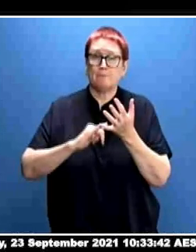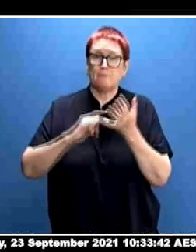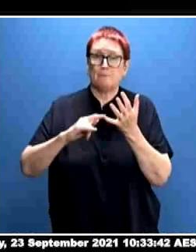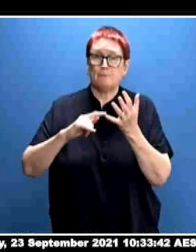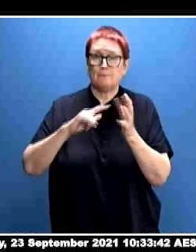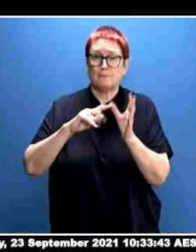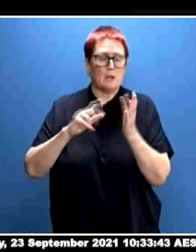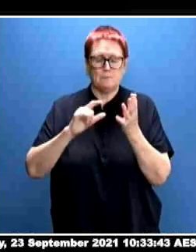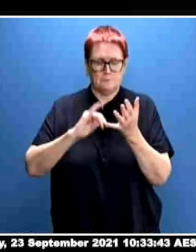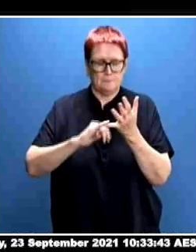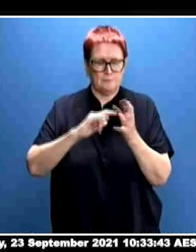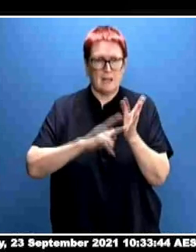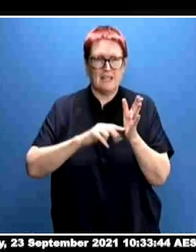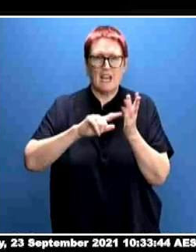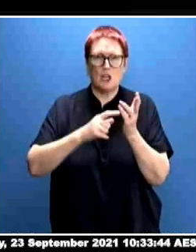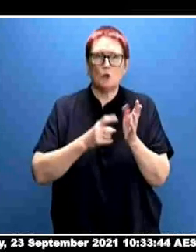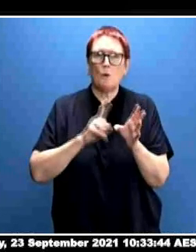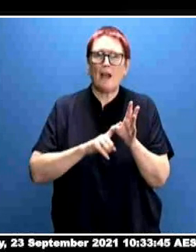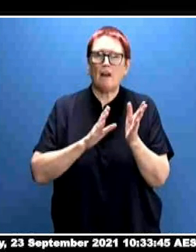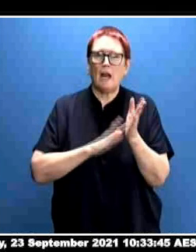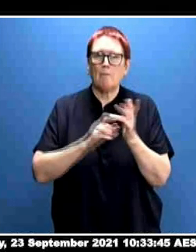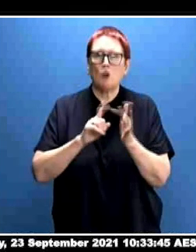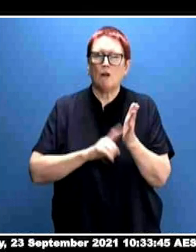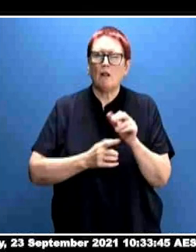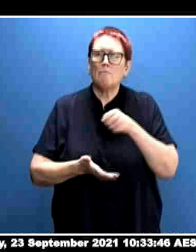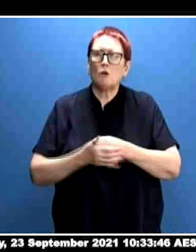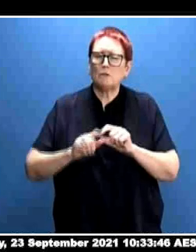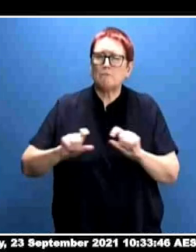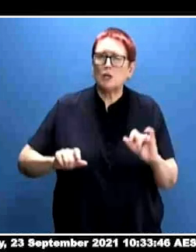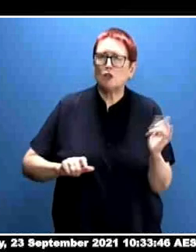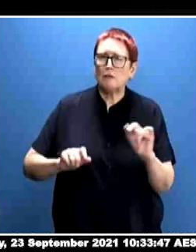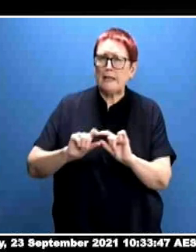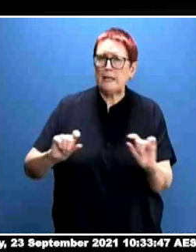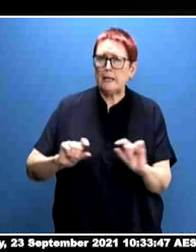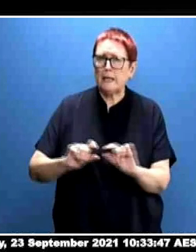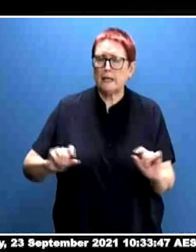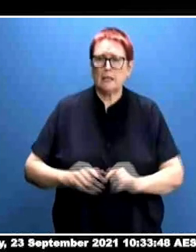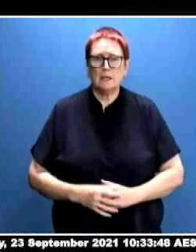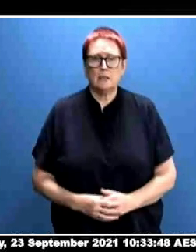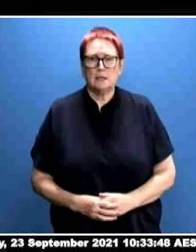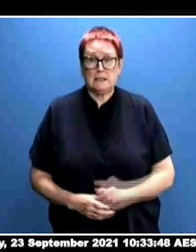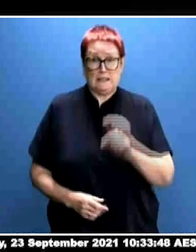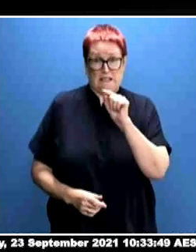at the bottom of page in the green section, as I understand it,